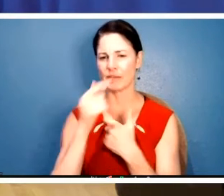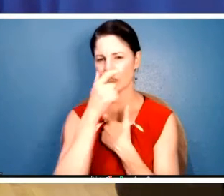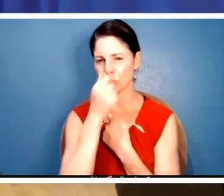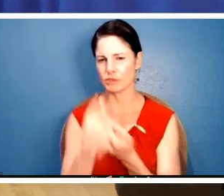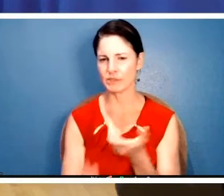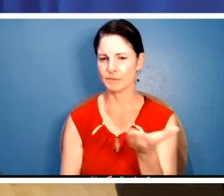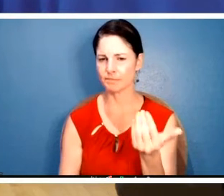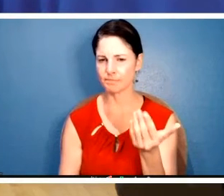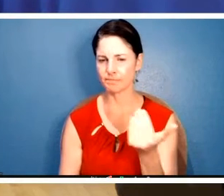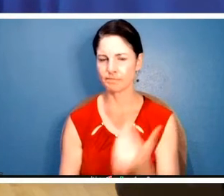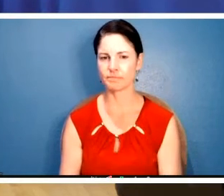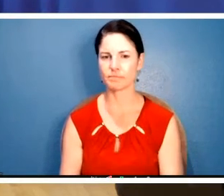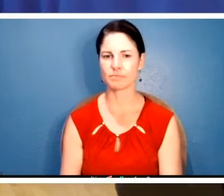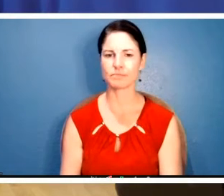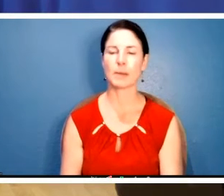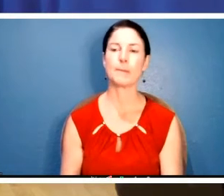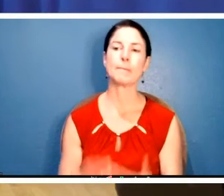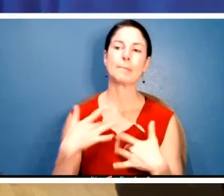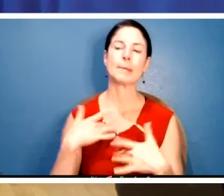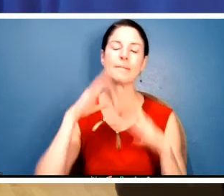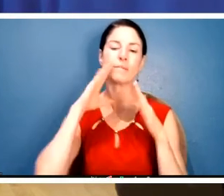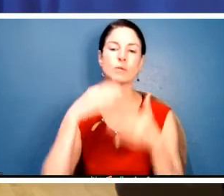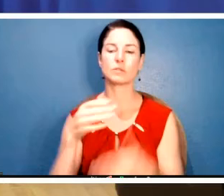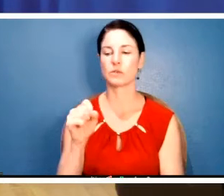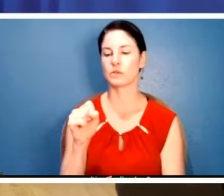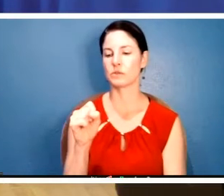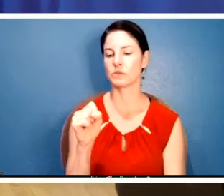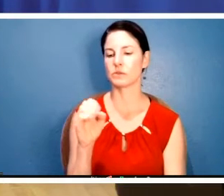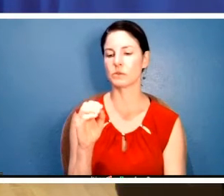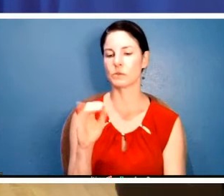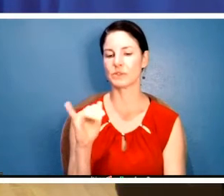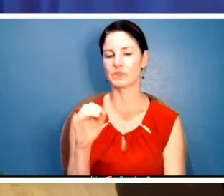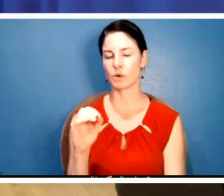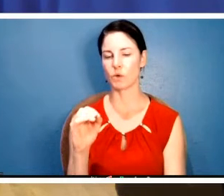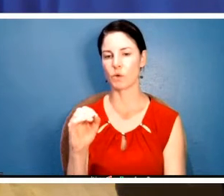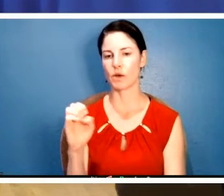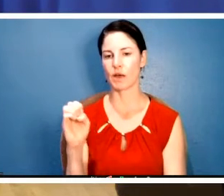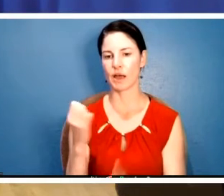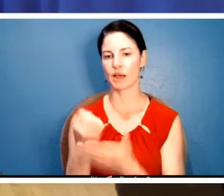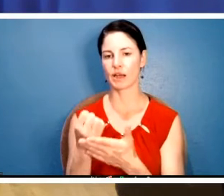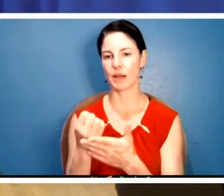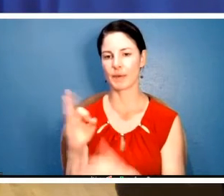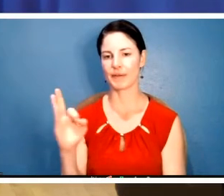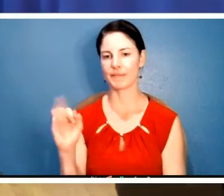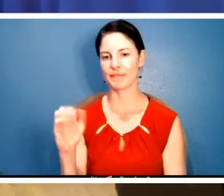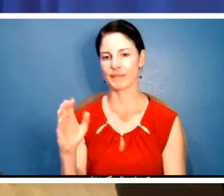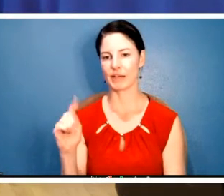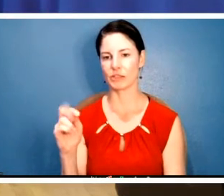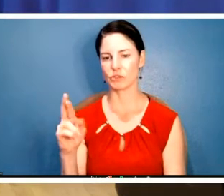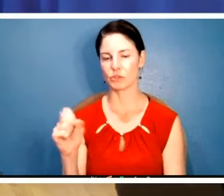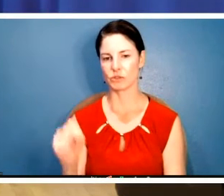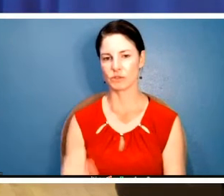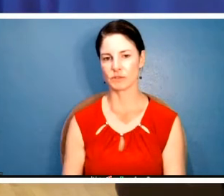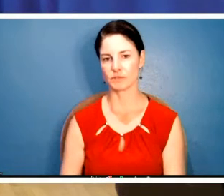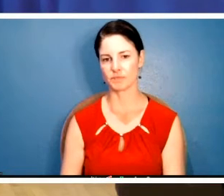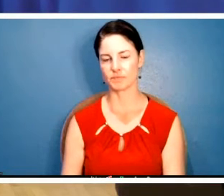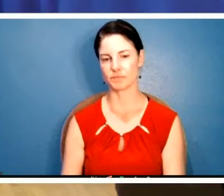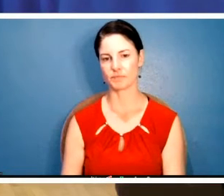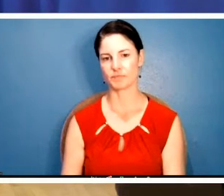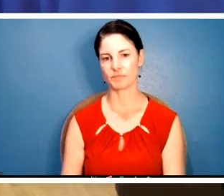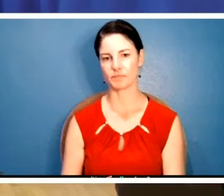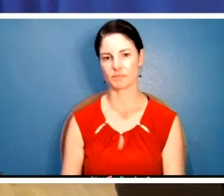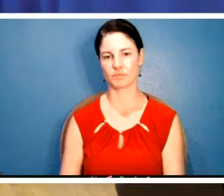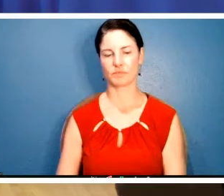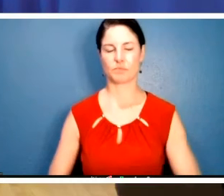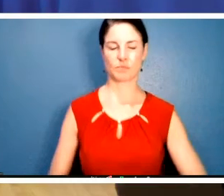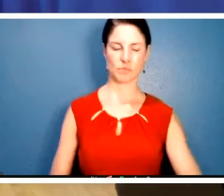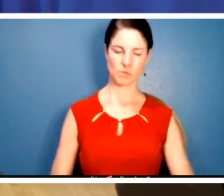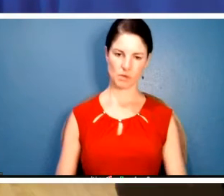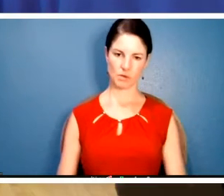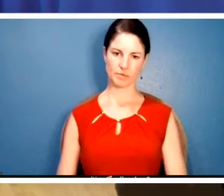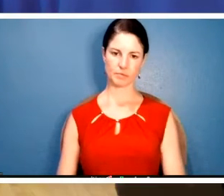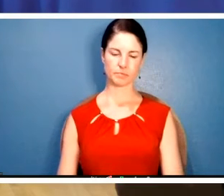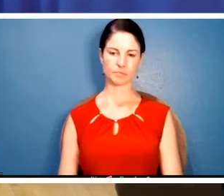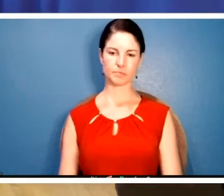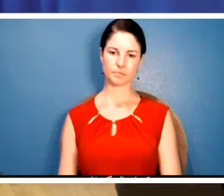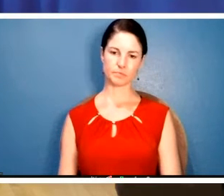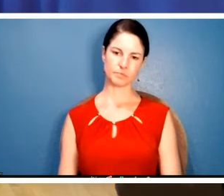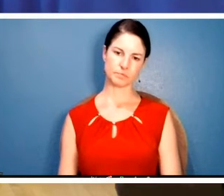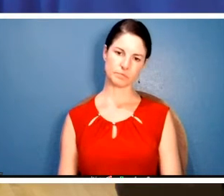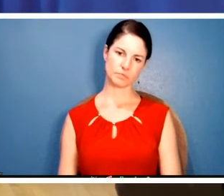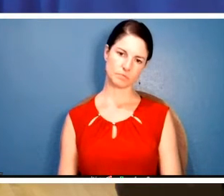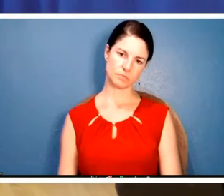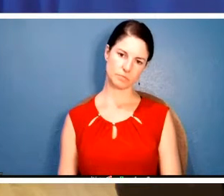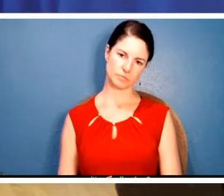SacGov: You know, socio economic factors is kind of the big one that we say to bind together, but in terms of being recognized as a as a community of interest um How would we go about that.